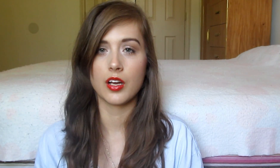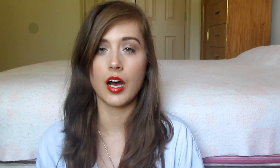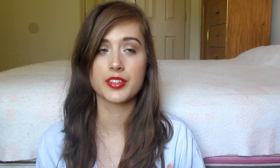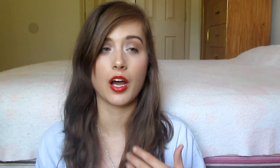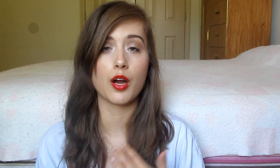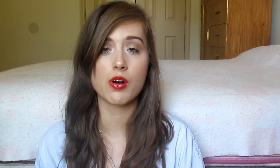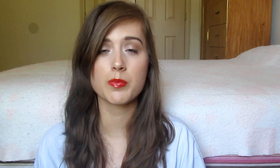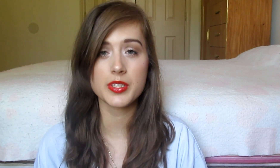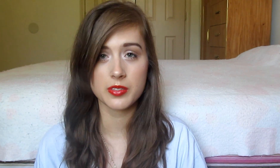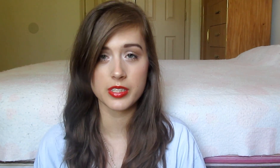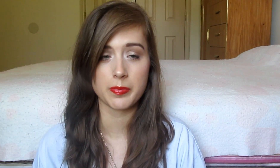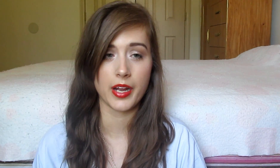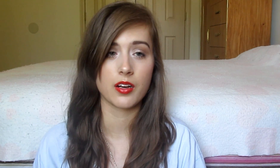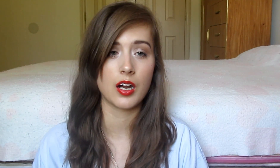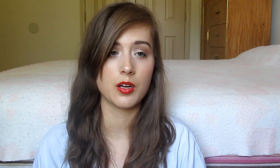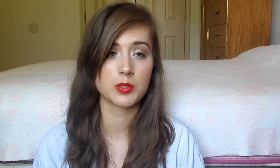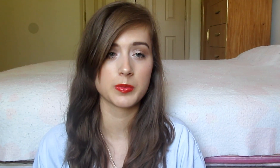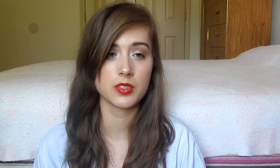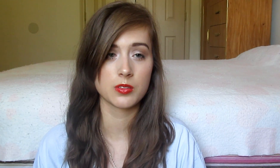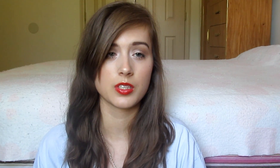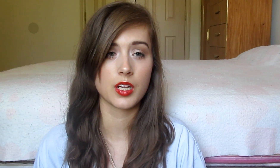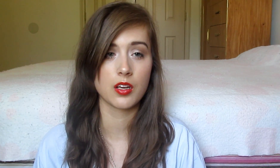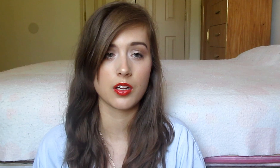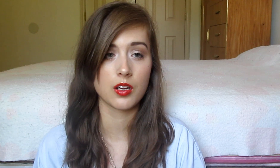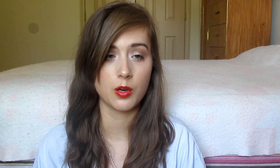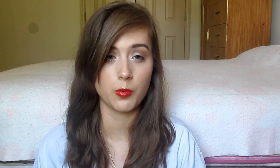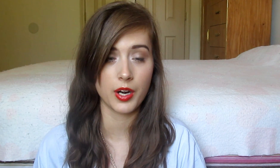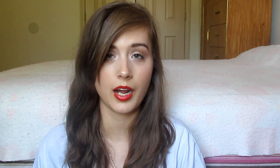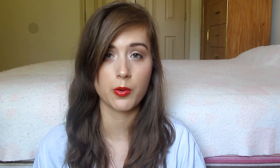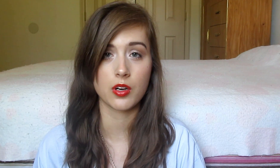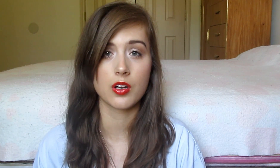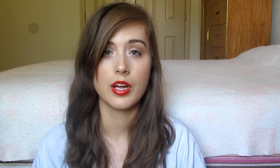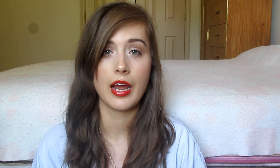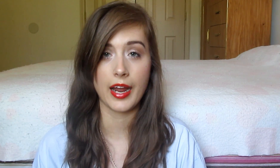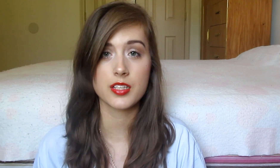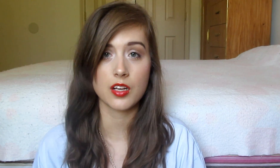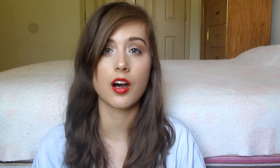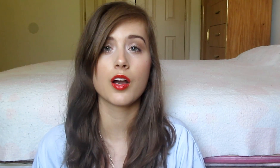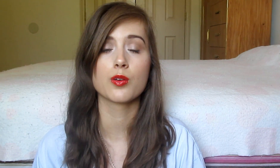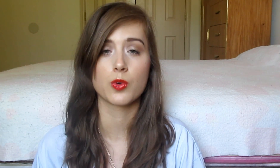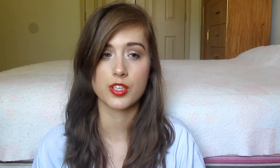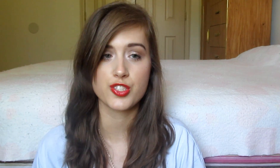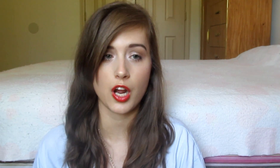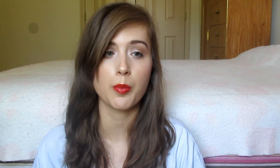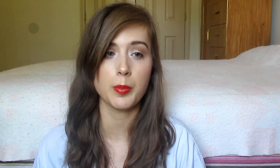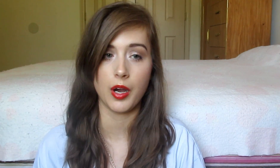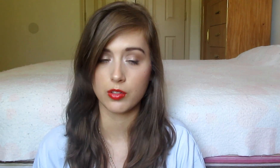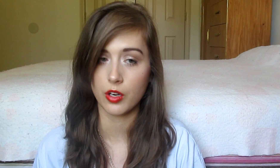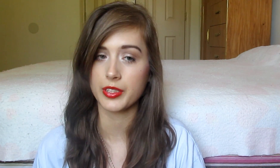So I won’t be doing a panel. I will be doing an one hour hands on workshop about closed